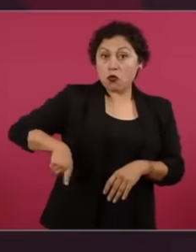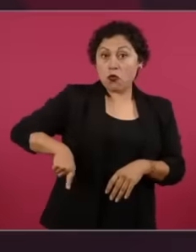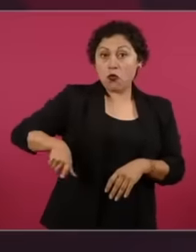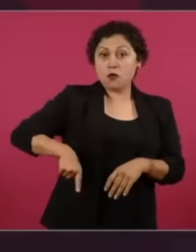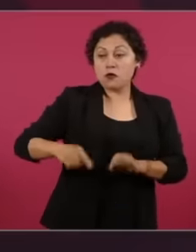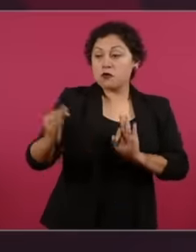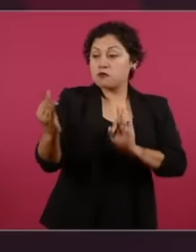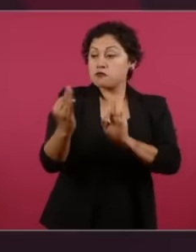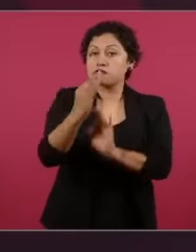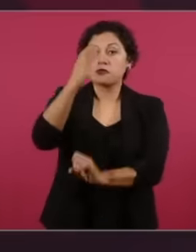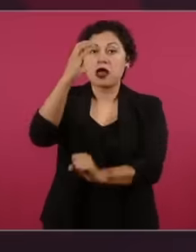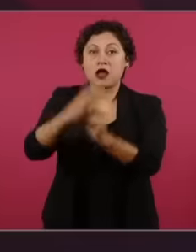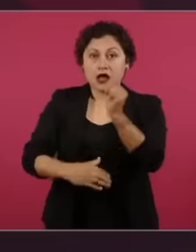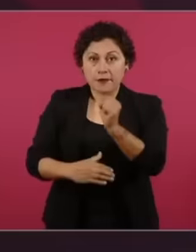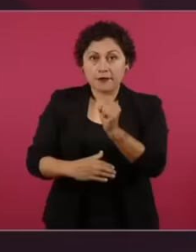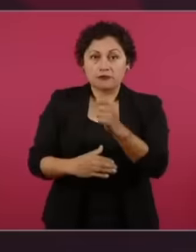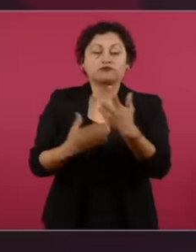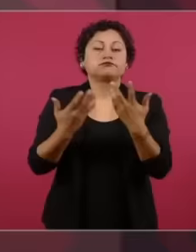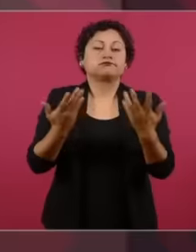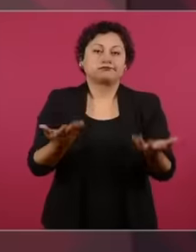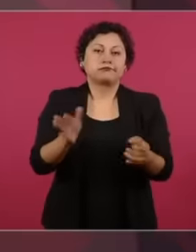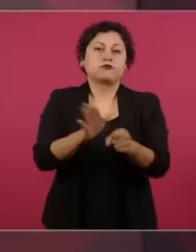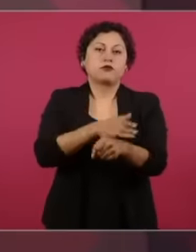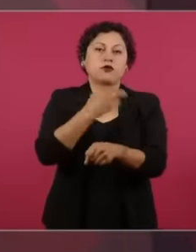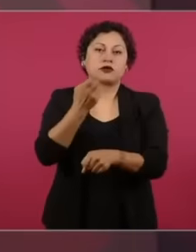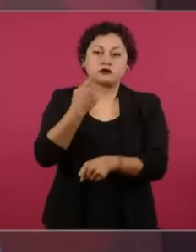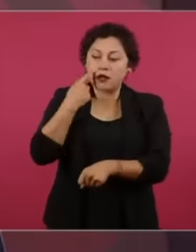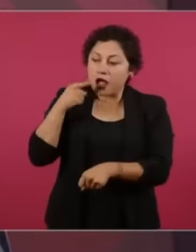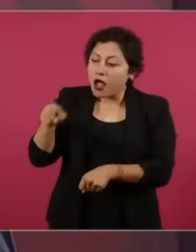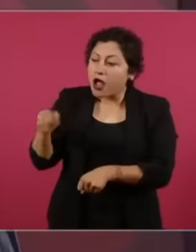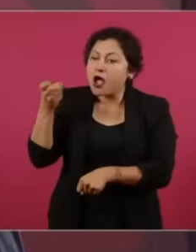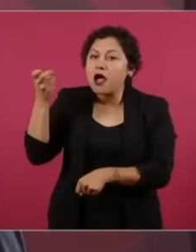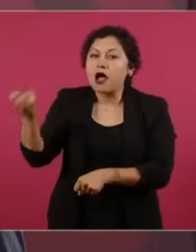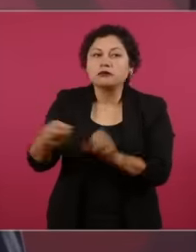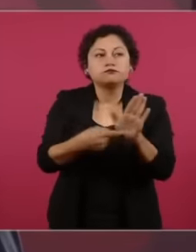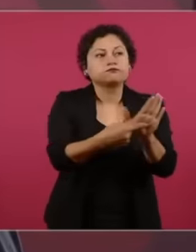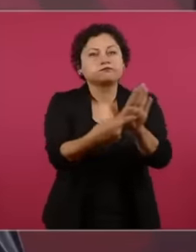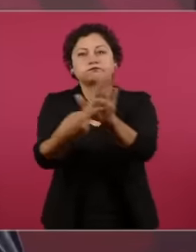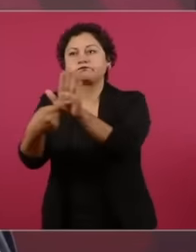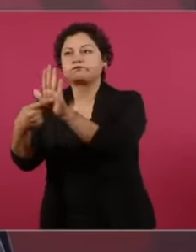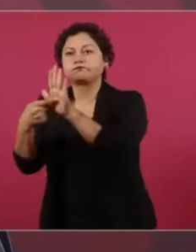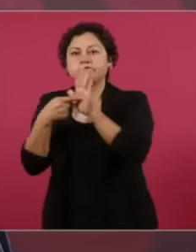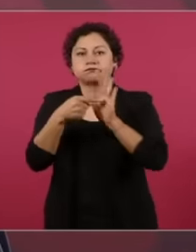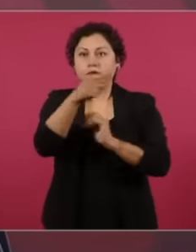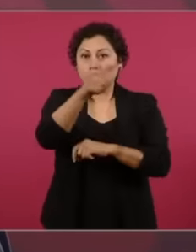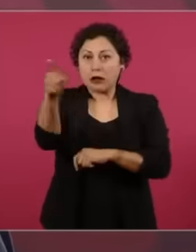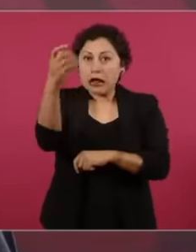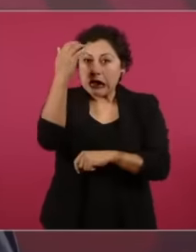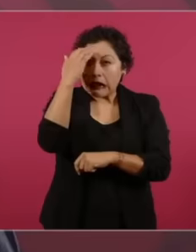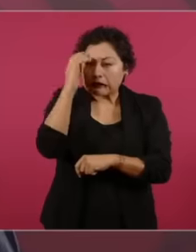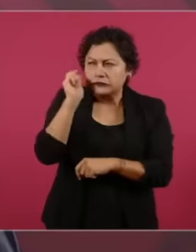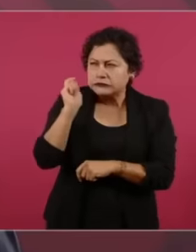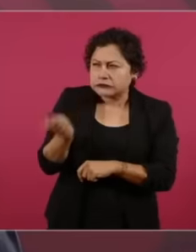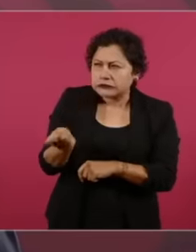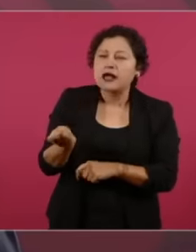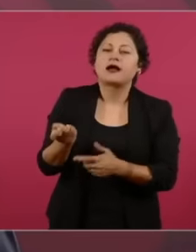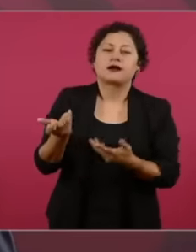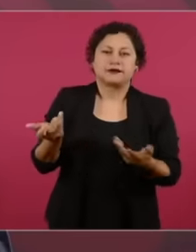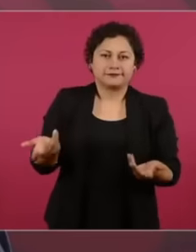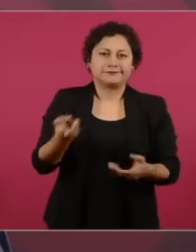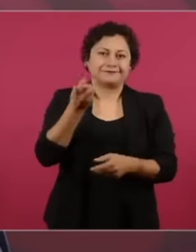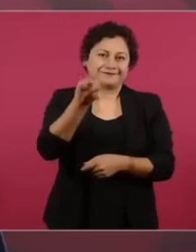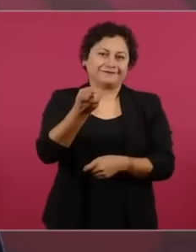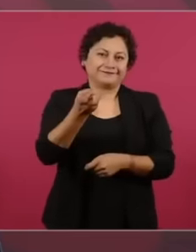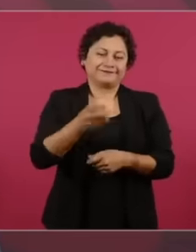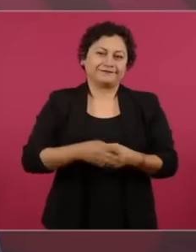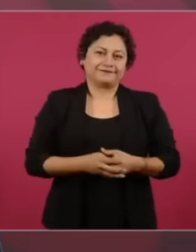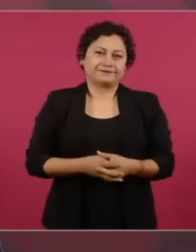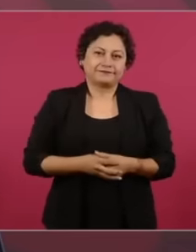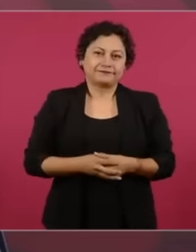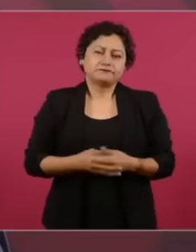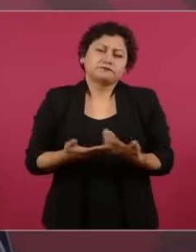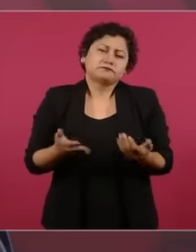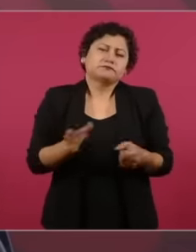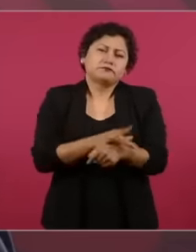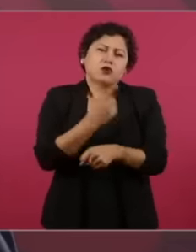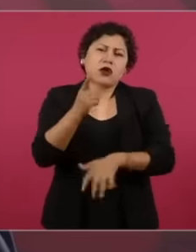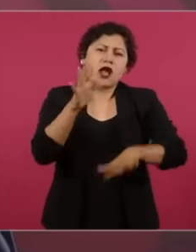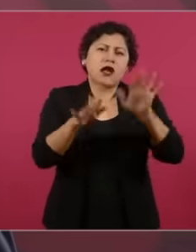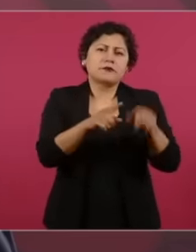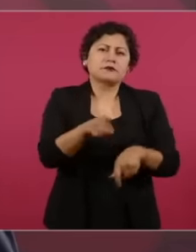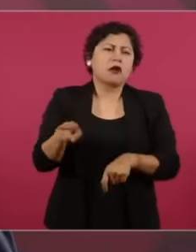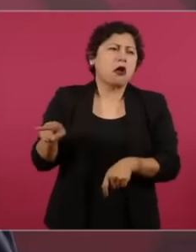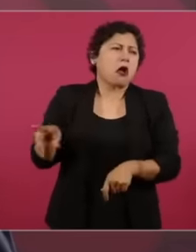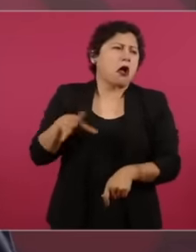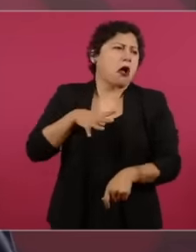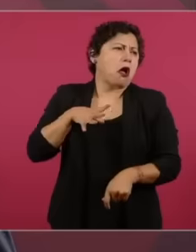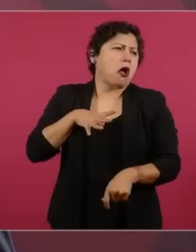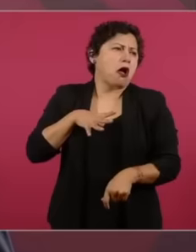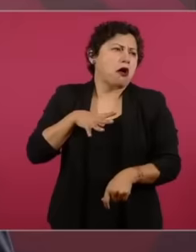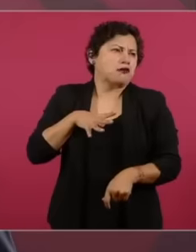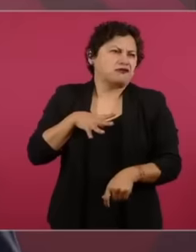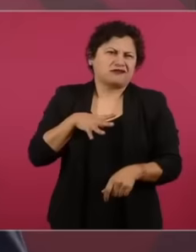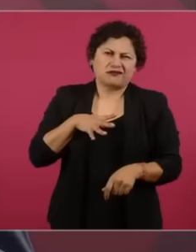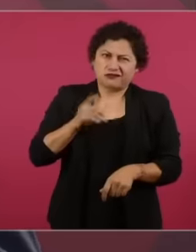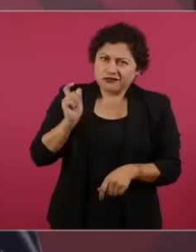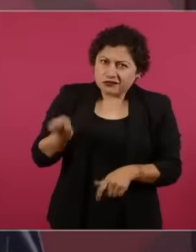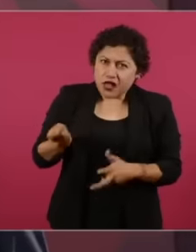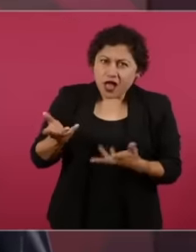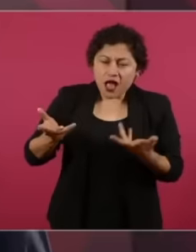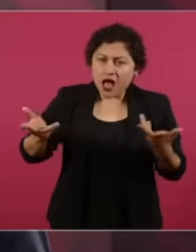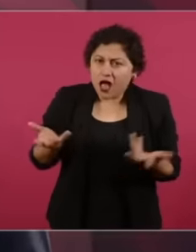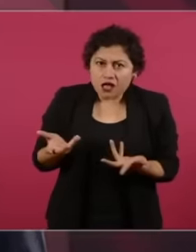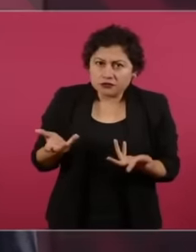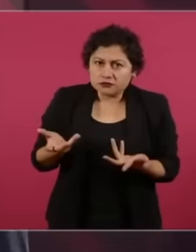making known many things that they are made that are not known, this is more known about